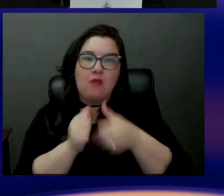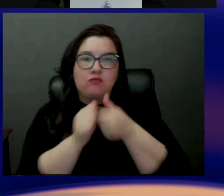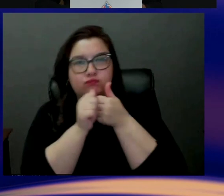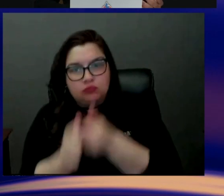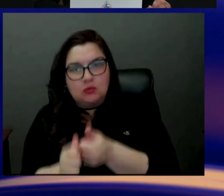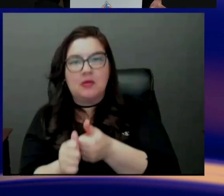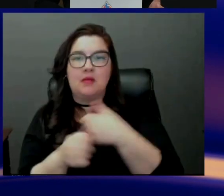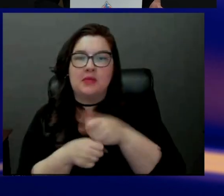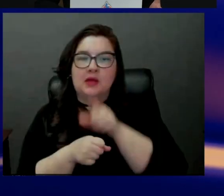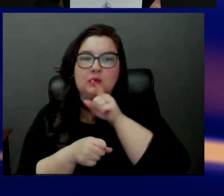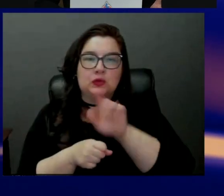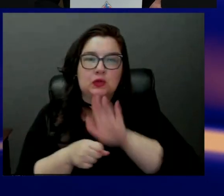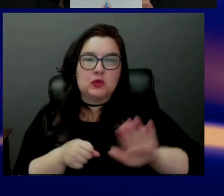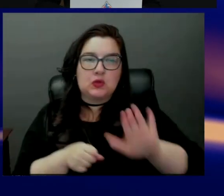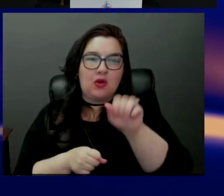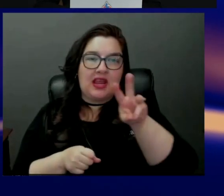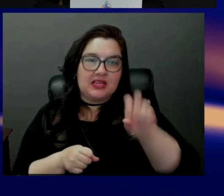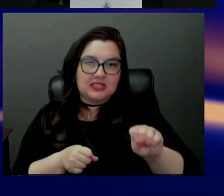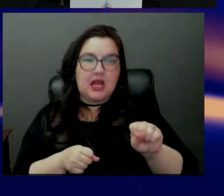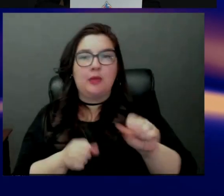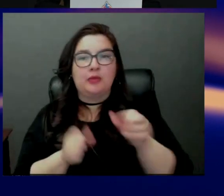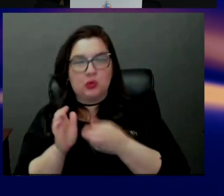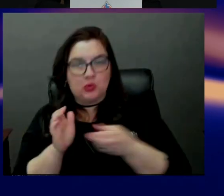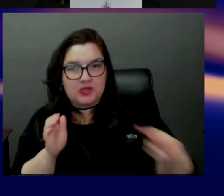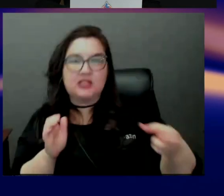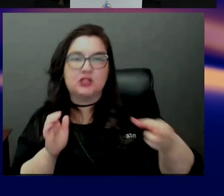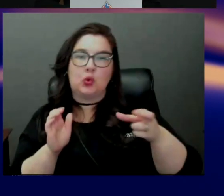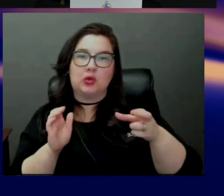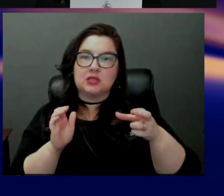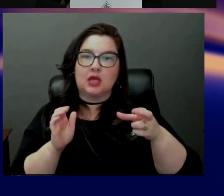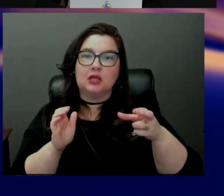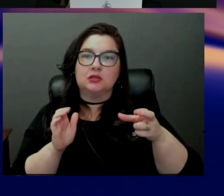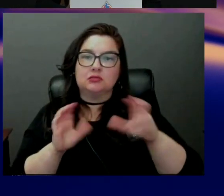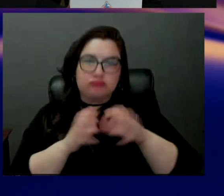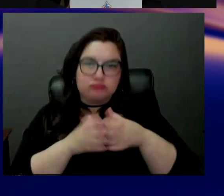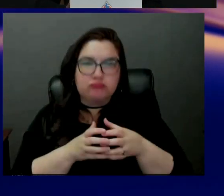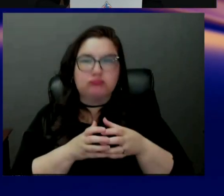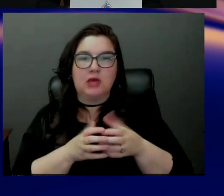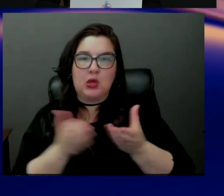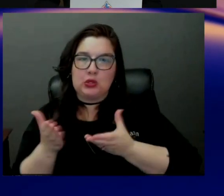of your AWS resources. And it's a service that enables you to be able